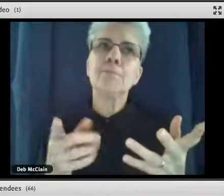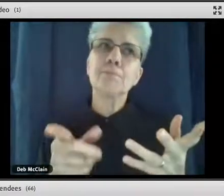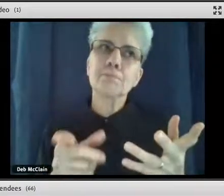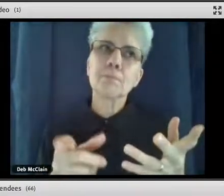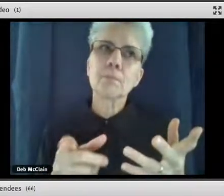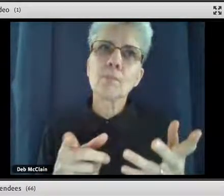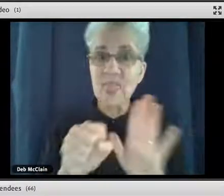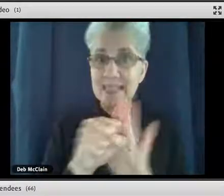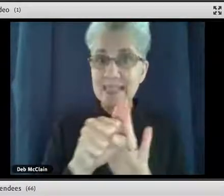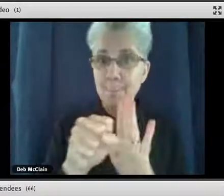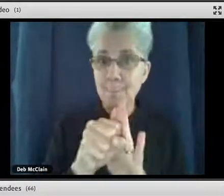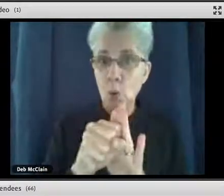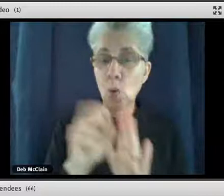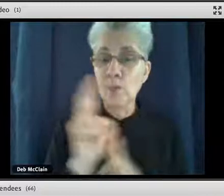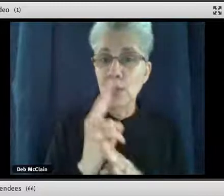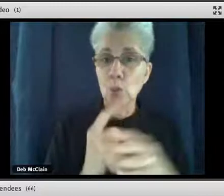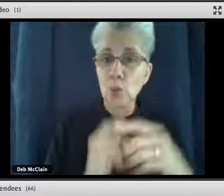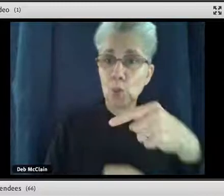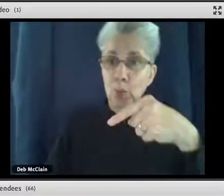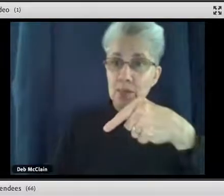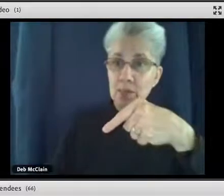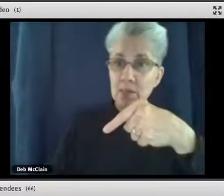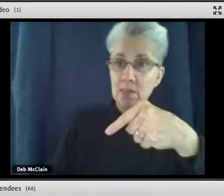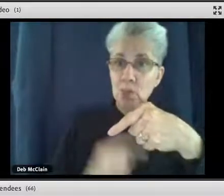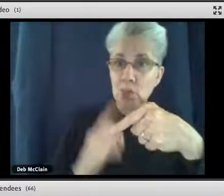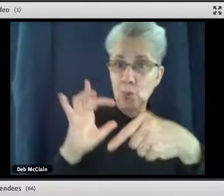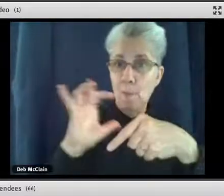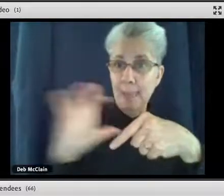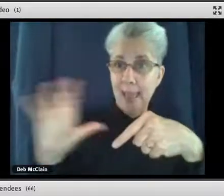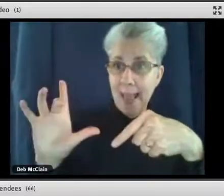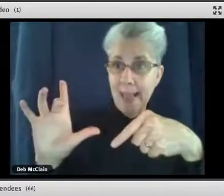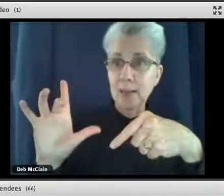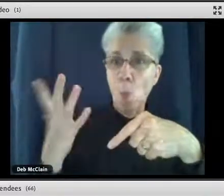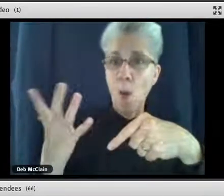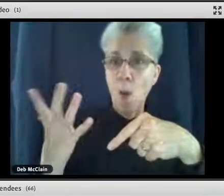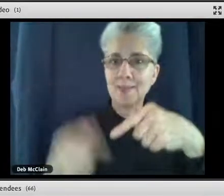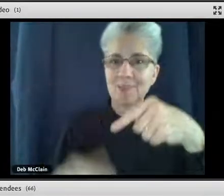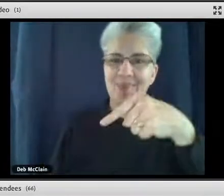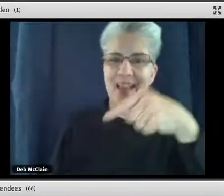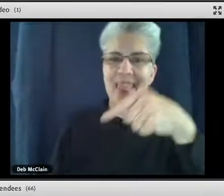their symbol that they use for leave it blank